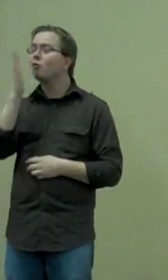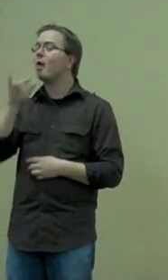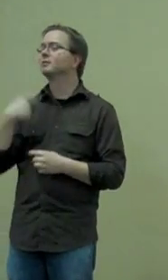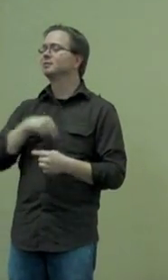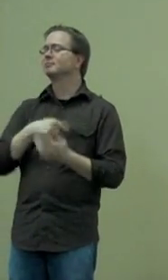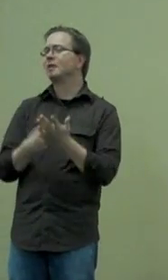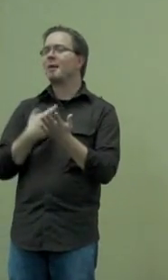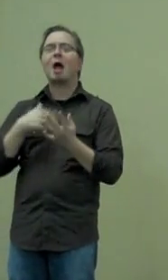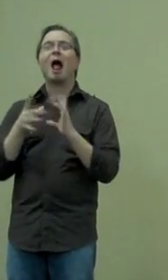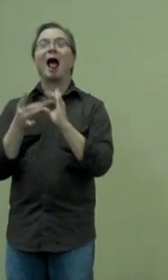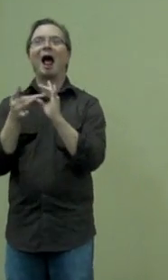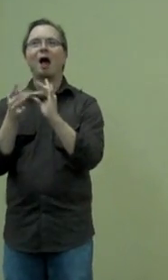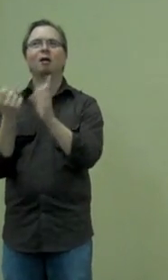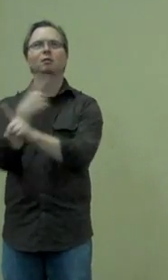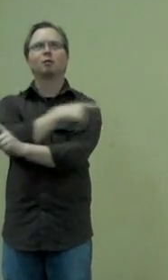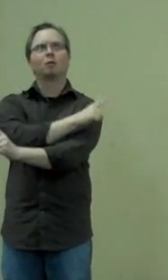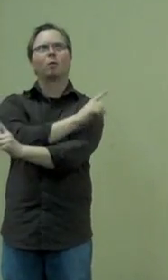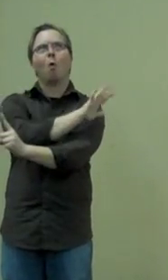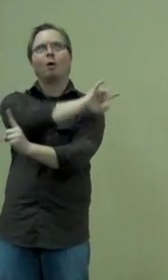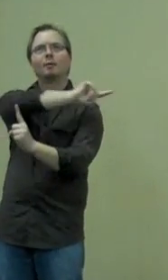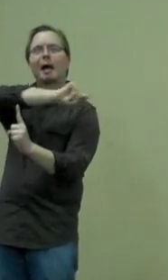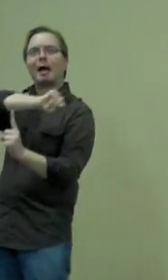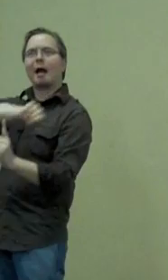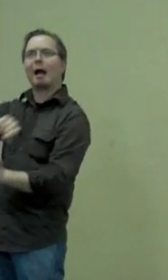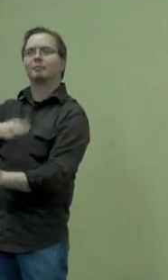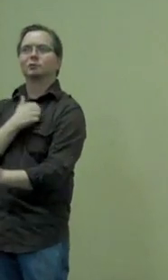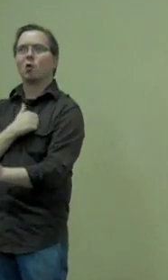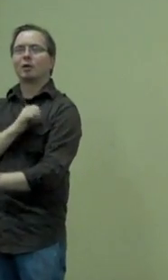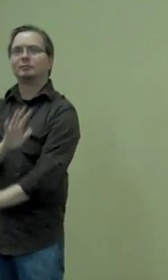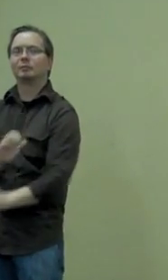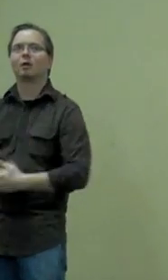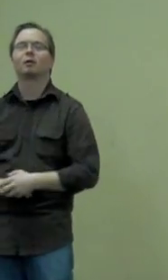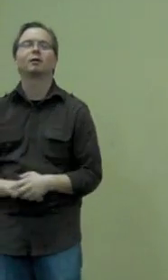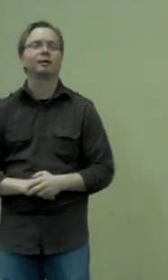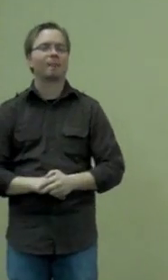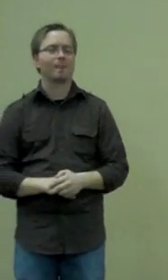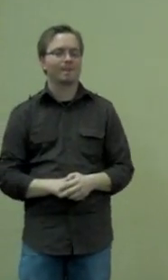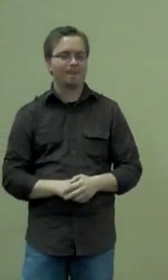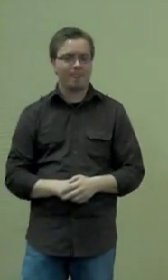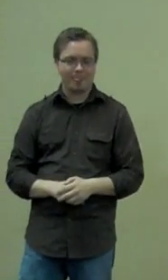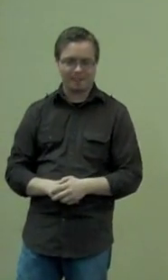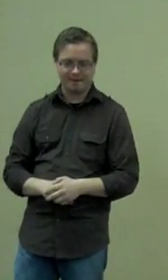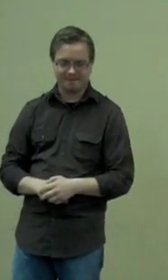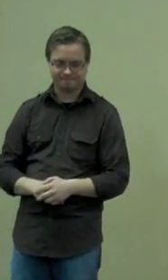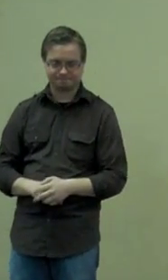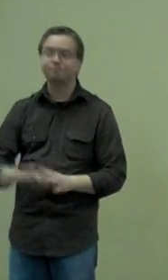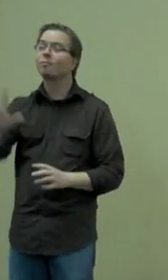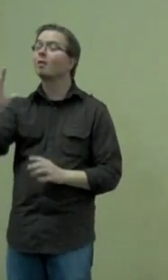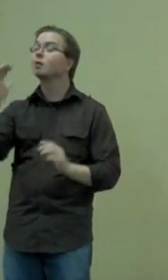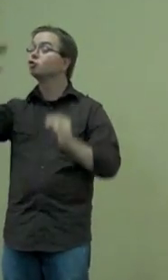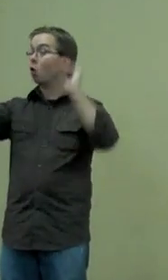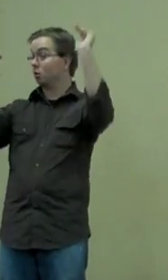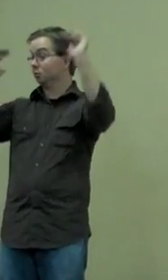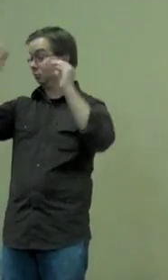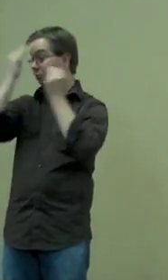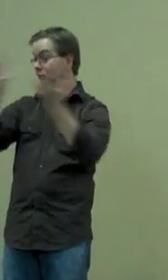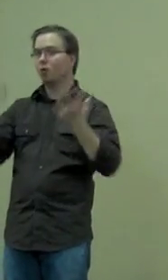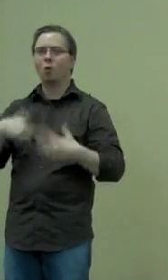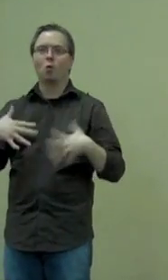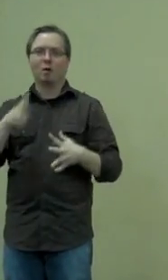My mama, to this day she's so funny. She's like 'Leanna, you're going to hell.' Holidays are fun.